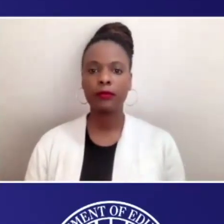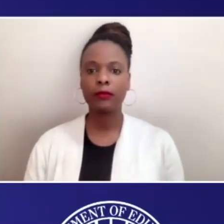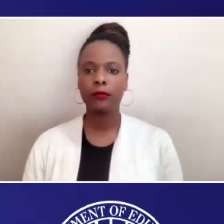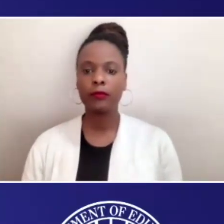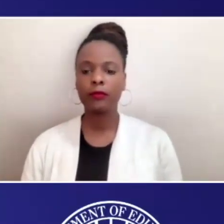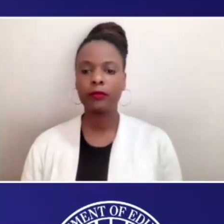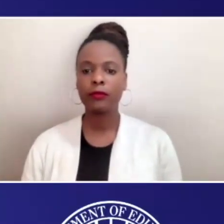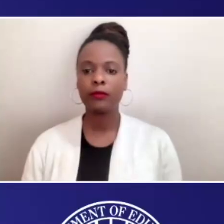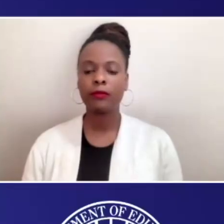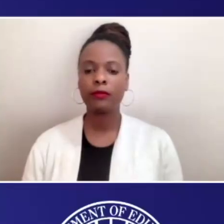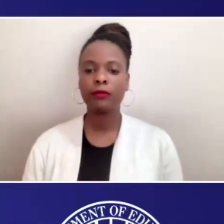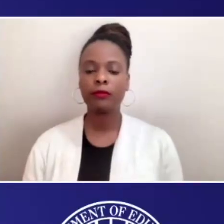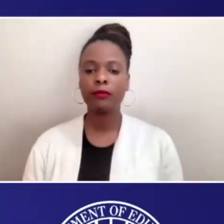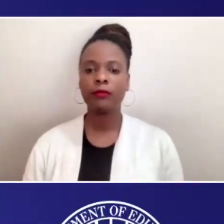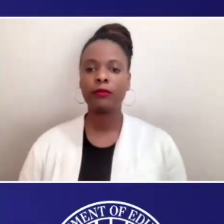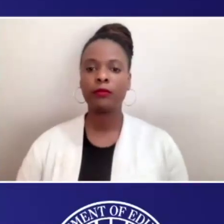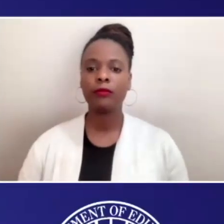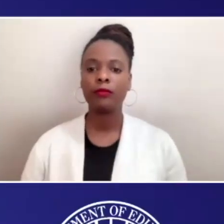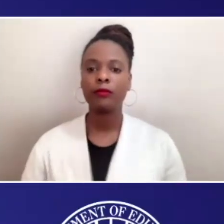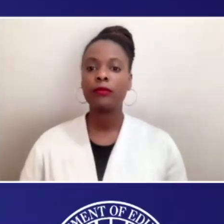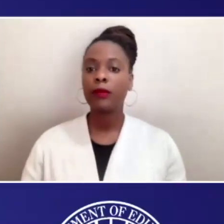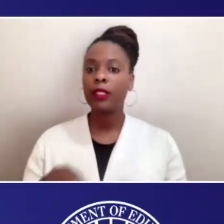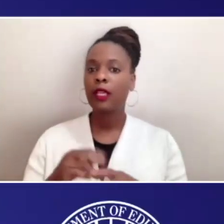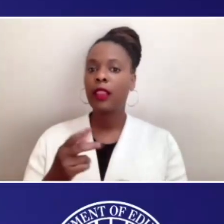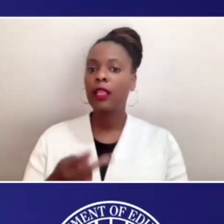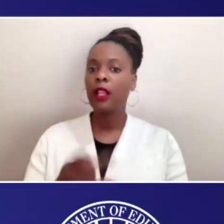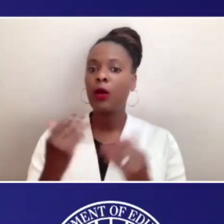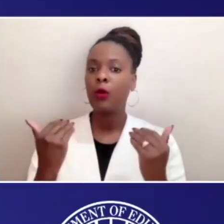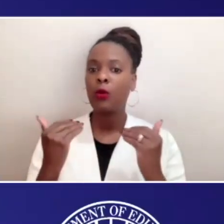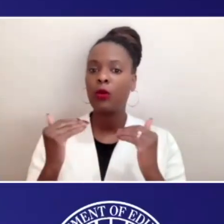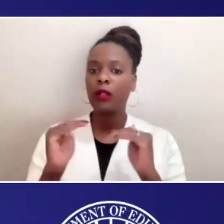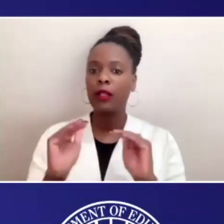goodness, that is in the loan limits discussion, discussion draft.